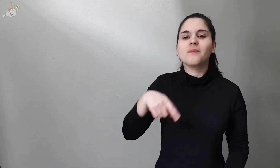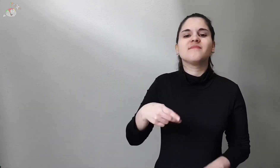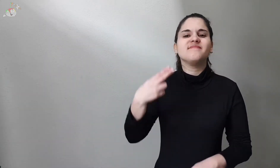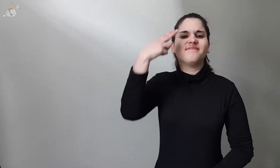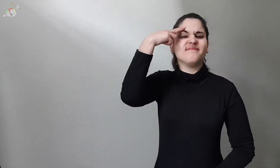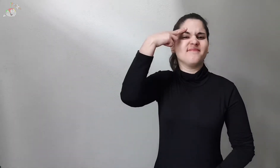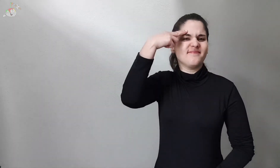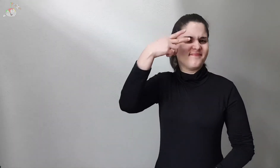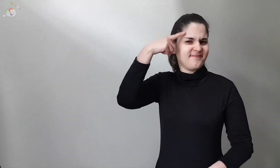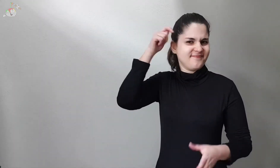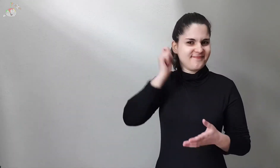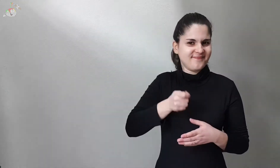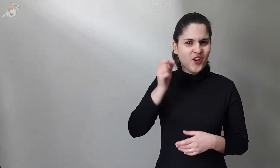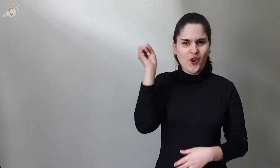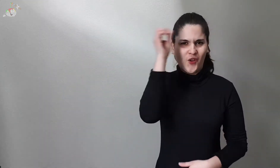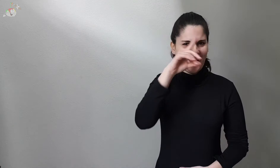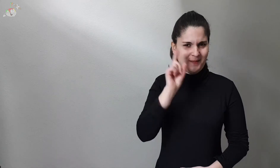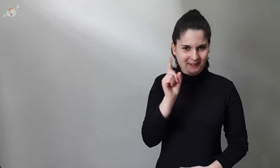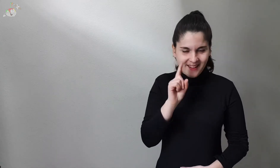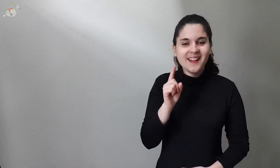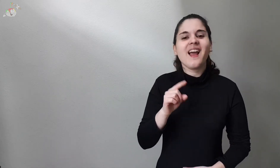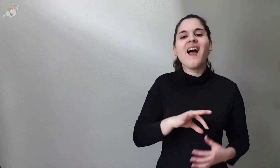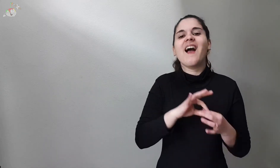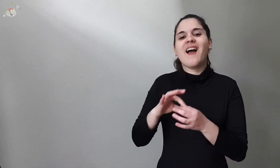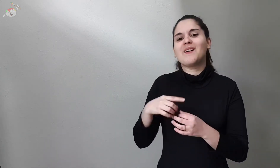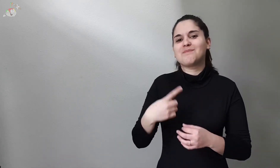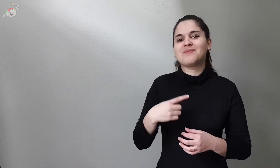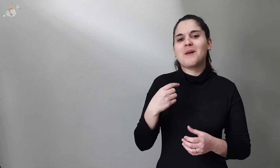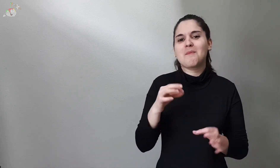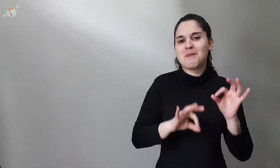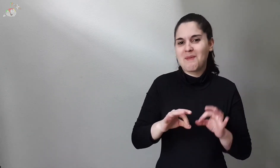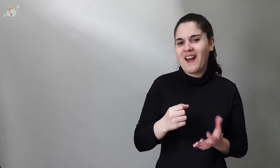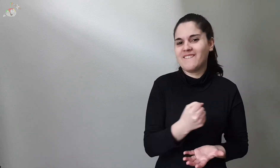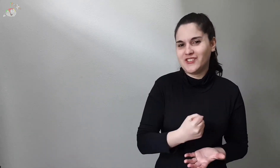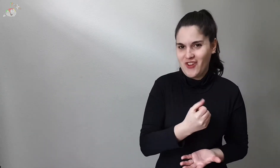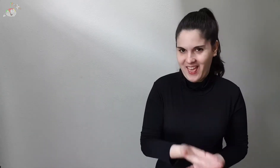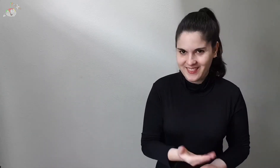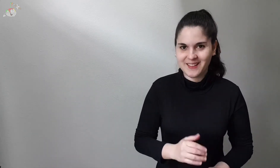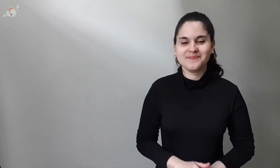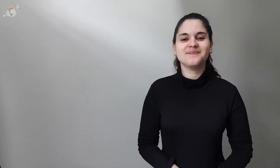So the bean is prepared so as not to forget the history of beans.